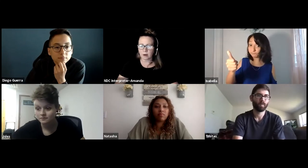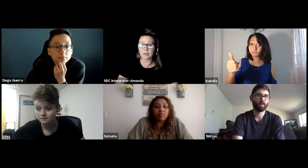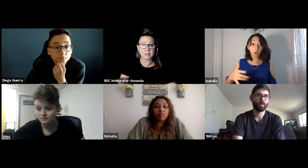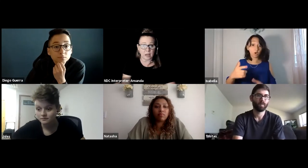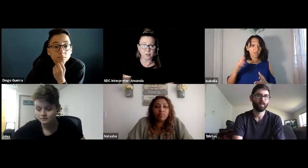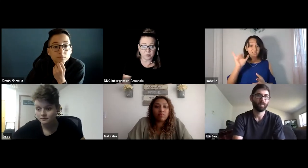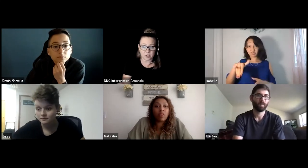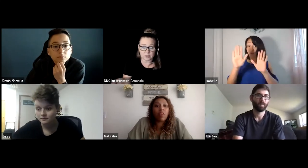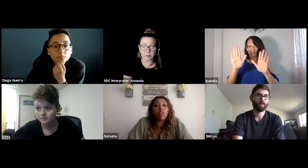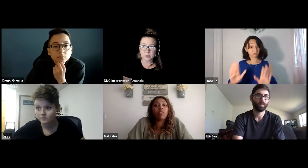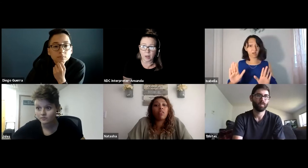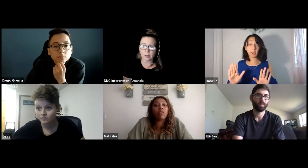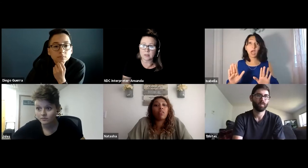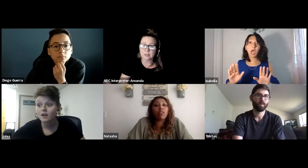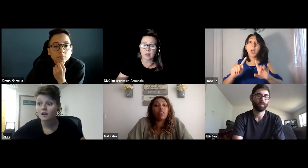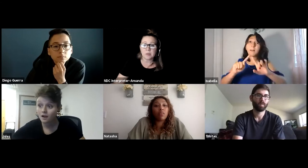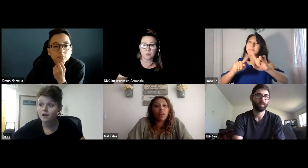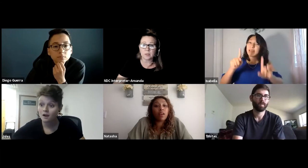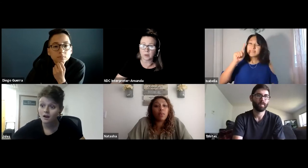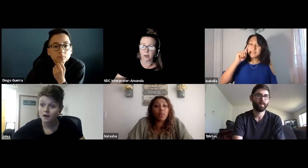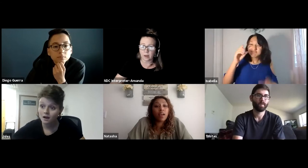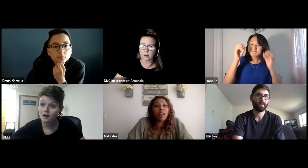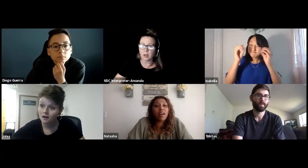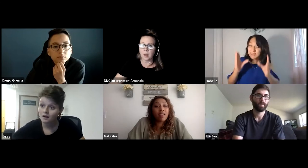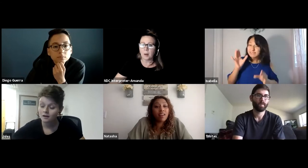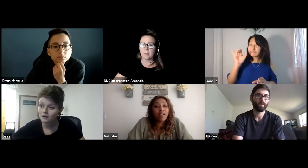is Deaf, she's Deaf as well. So that was really great.